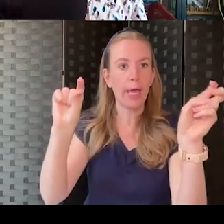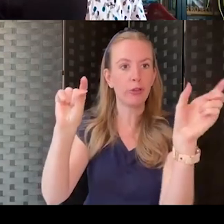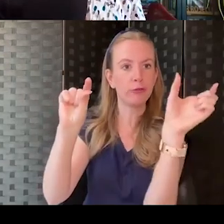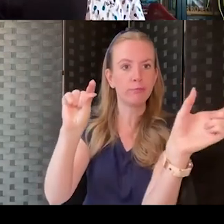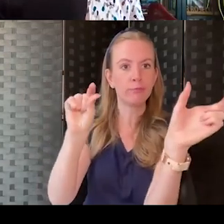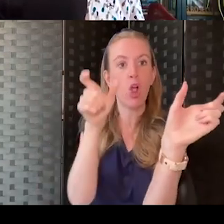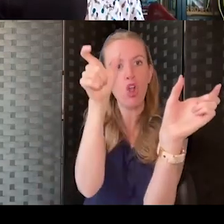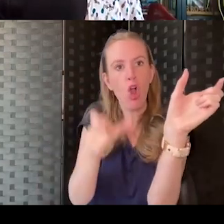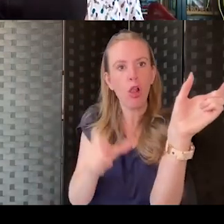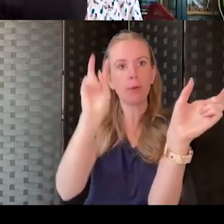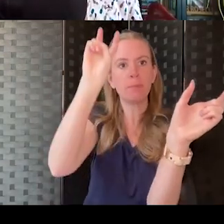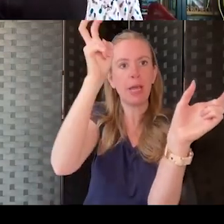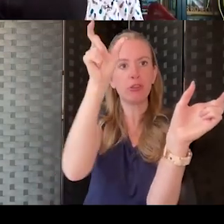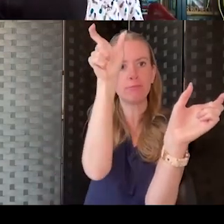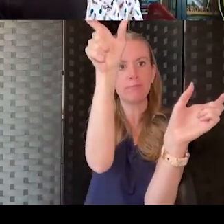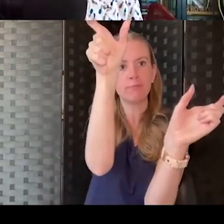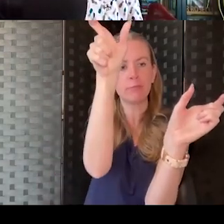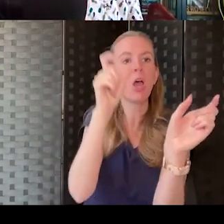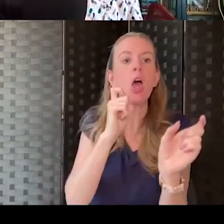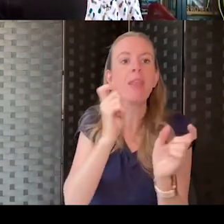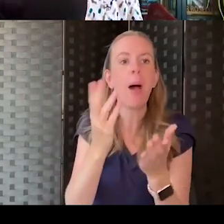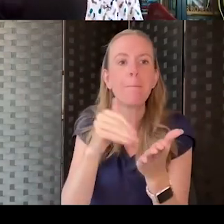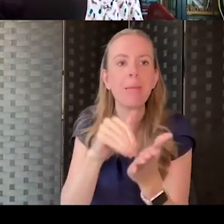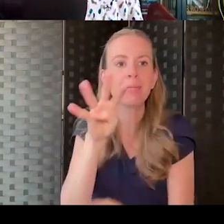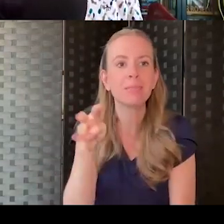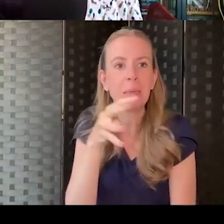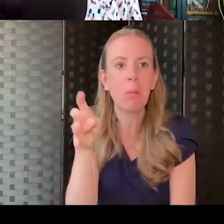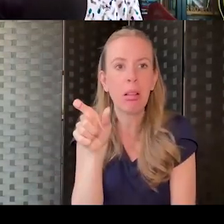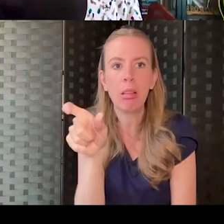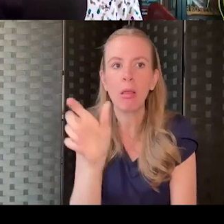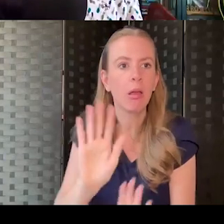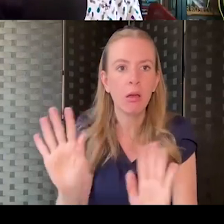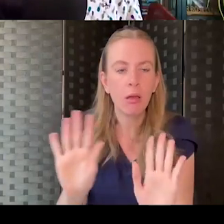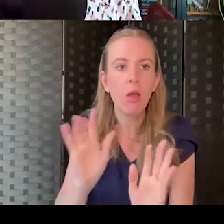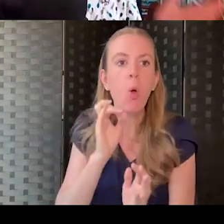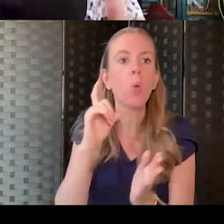put your column or row headers mid table. They are often only recognized for cells that follow